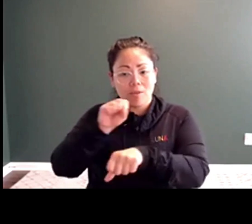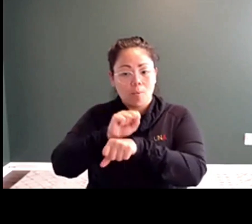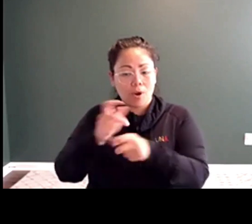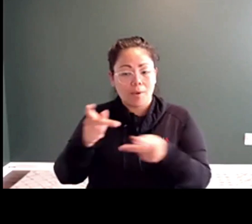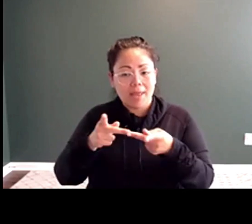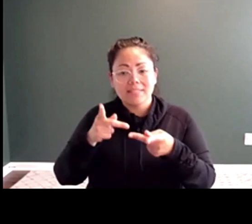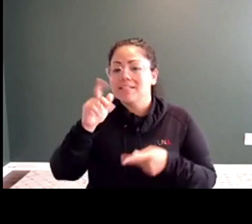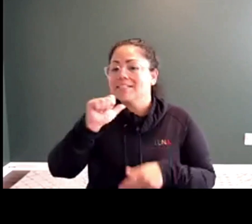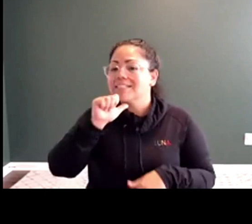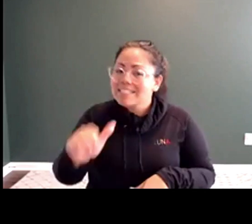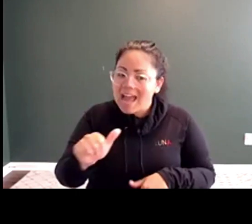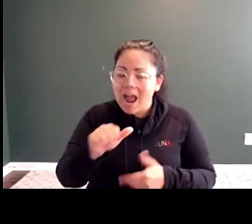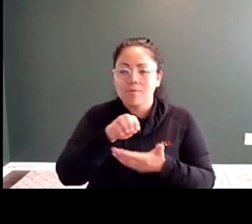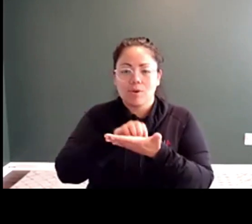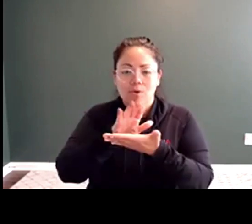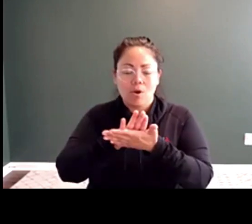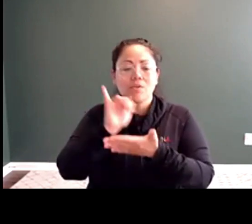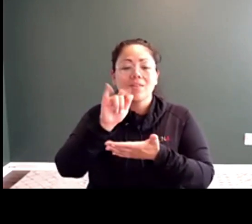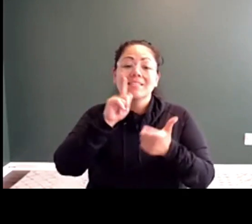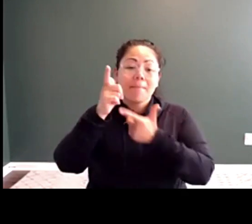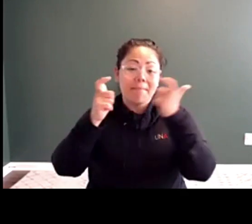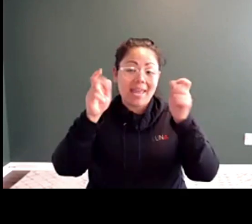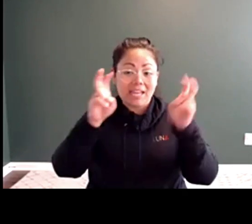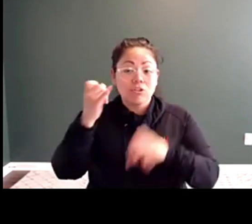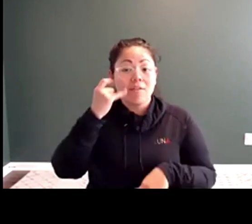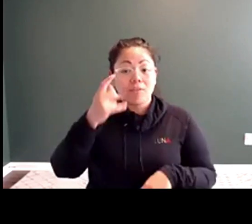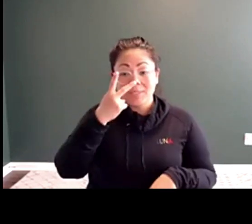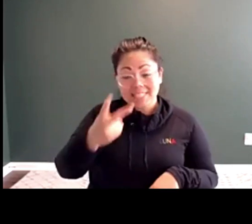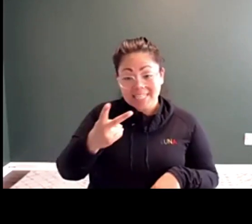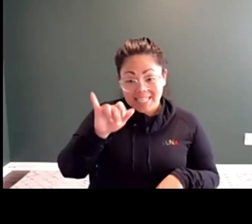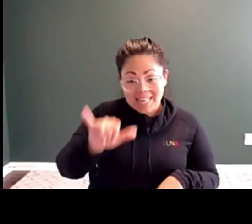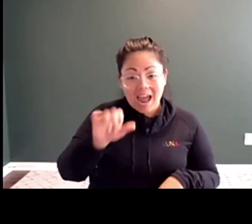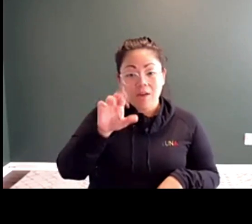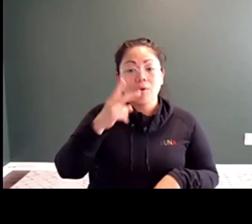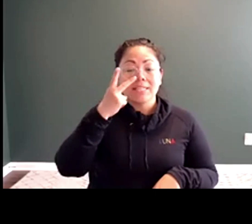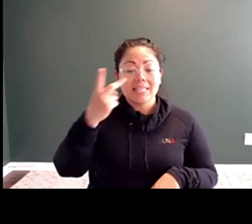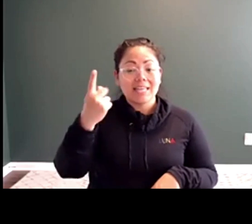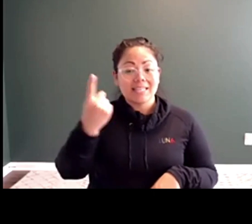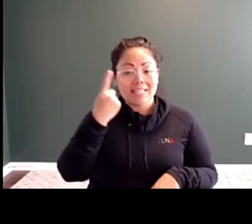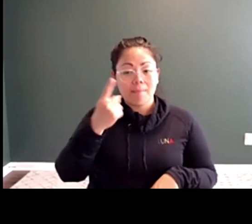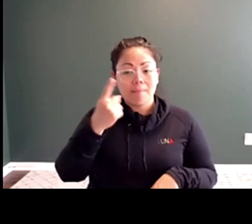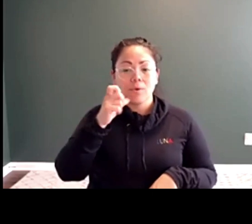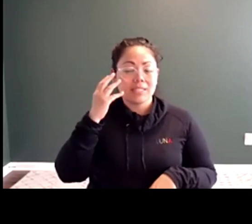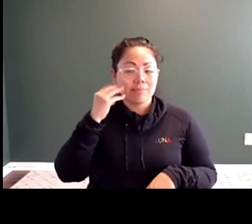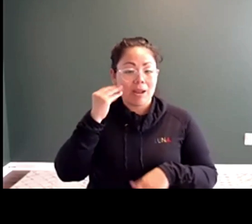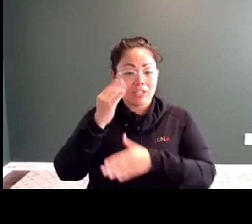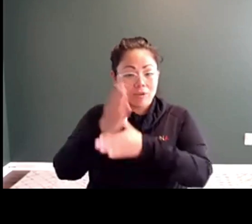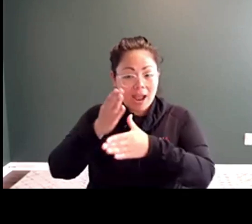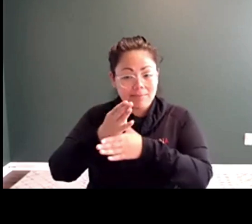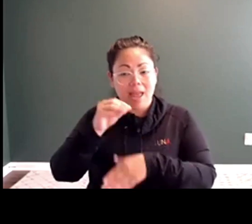And so this is a big issue. And if you're seeing this, if you're seeing somebody being harassed, and, you know, you're in a position where you could help